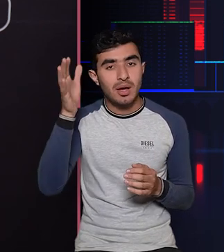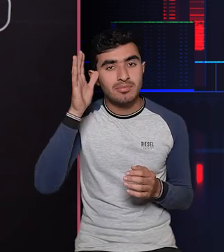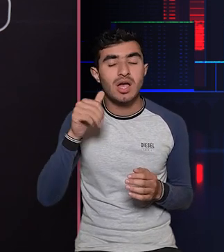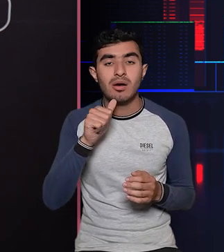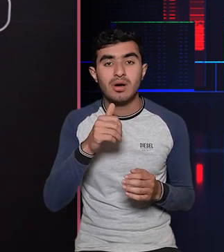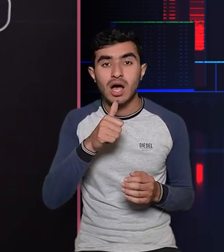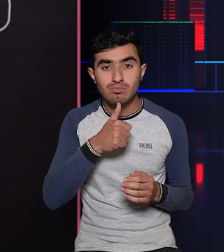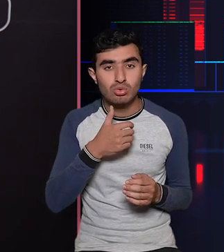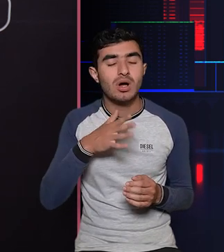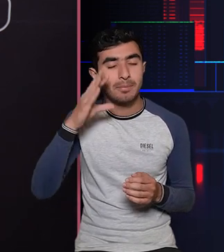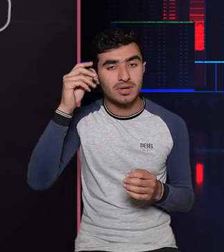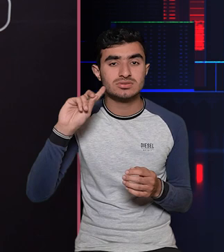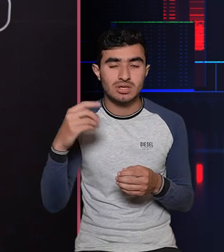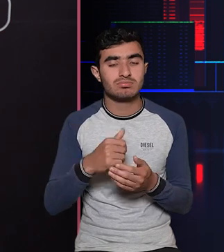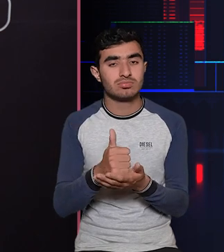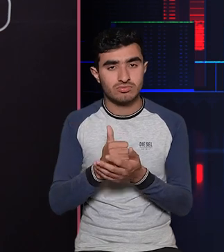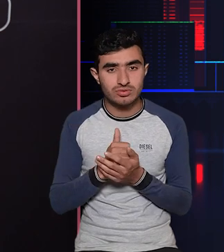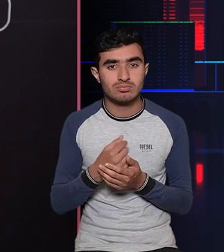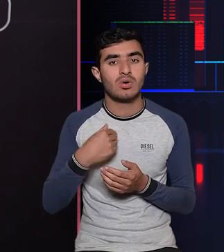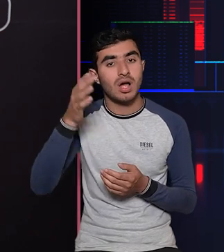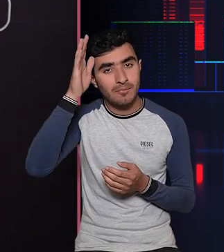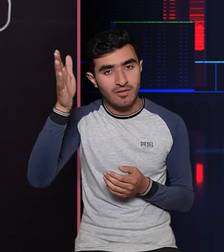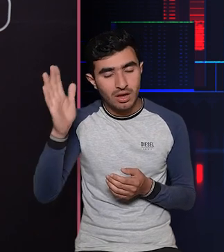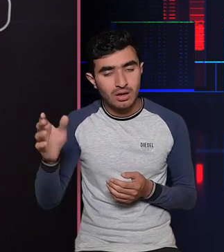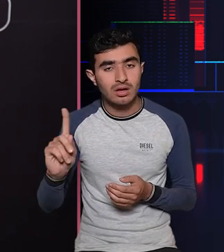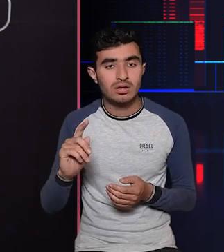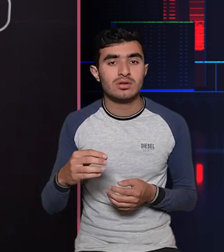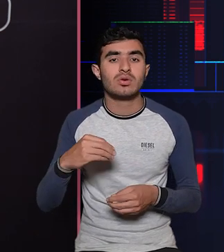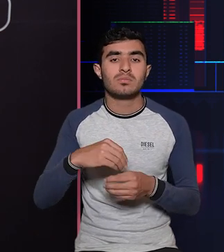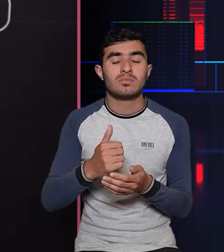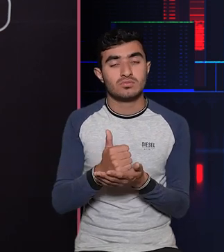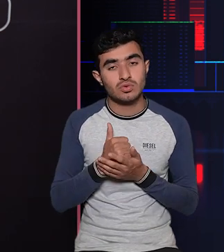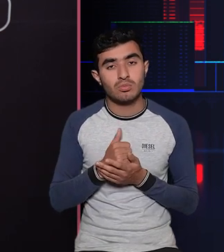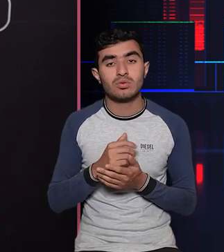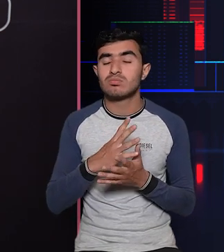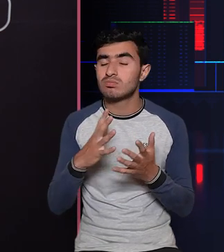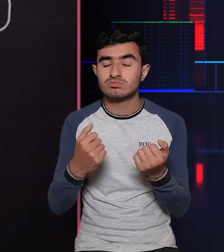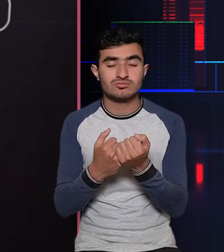All of those who supported me, like they used to wait for me while I used to do sports.